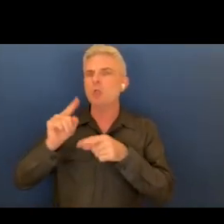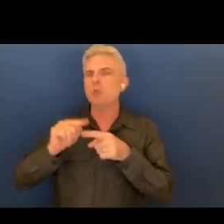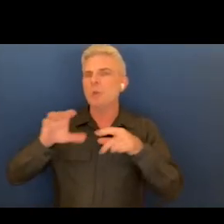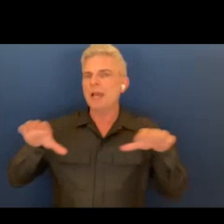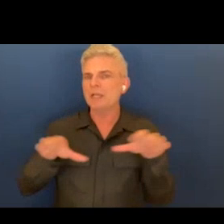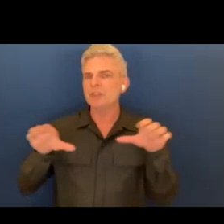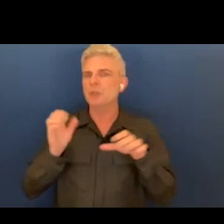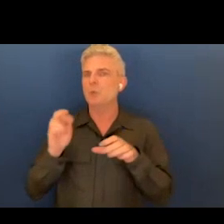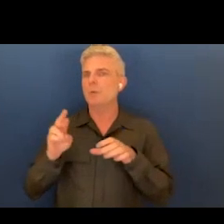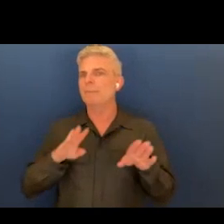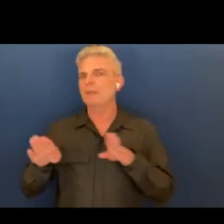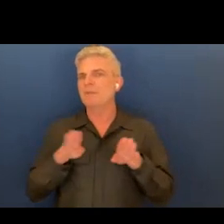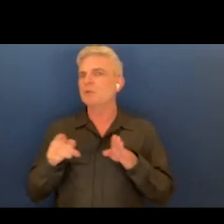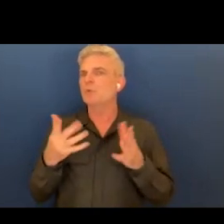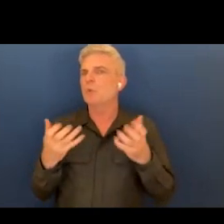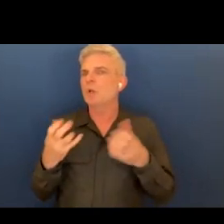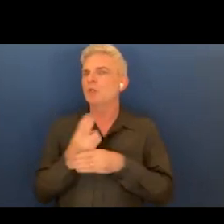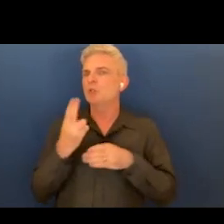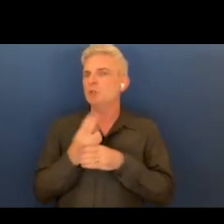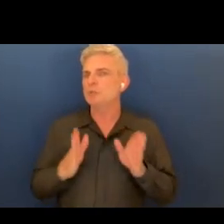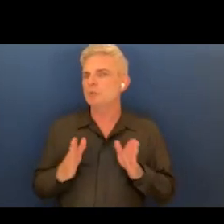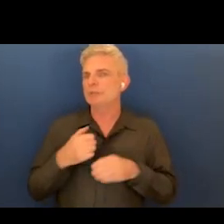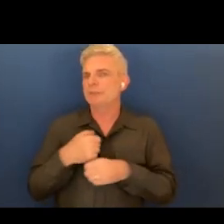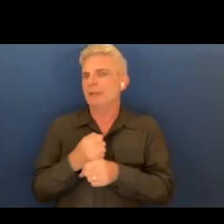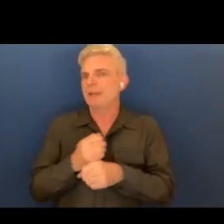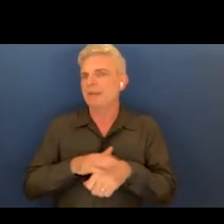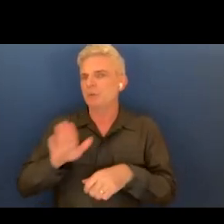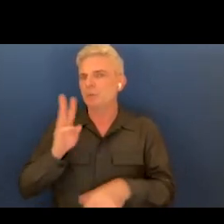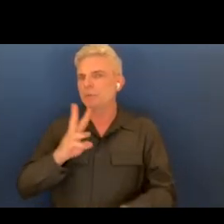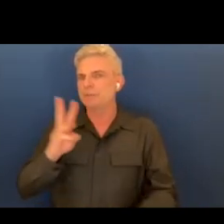action” or behavior(s) you want users to make on your website?